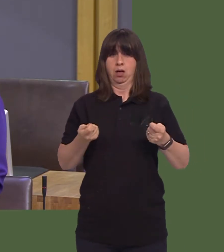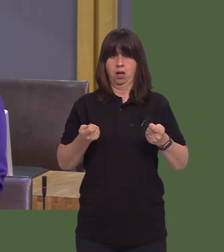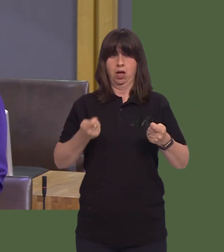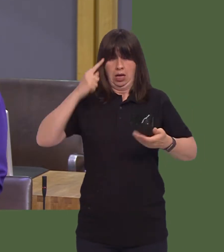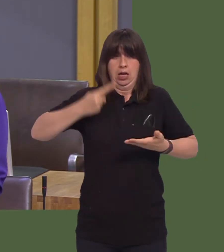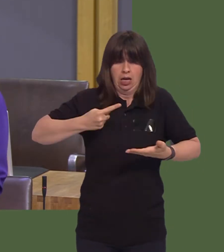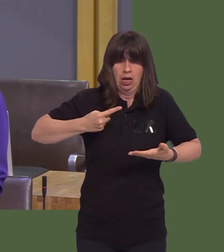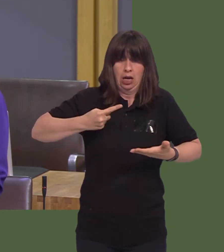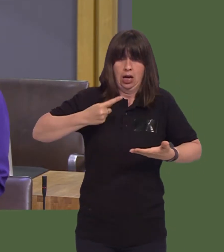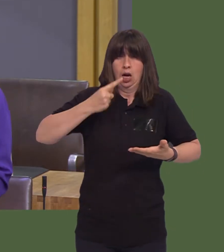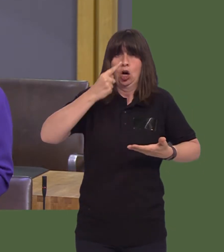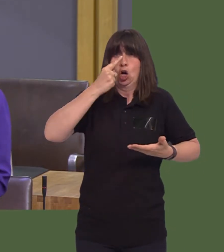its consent'.